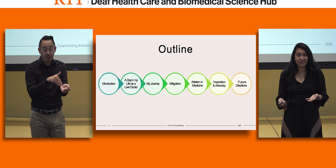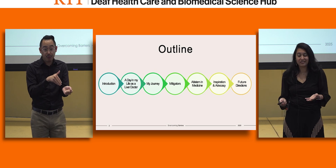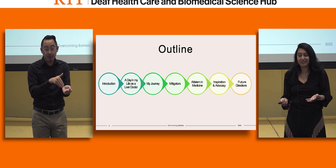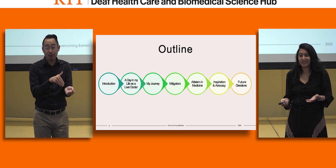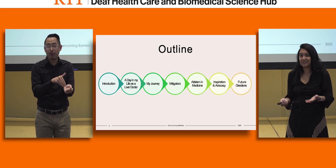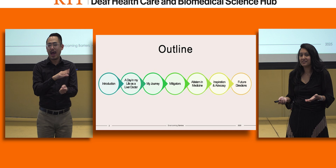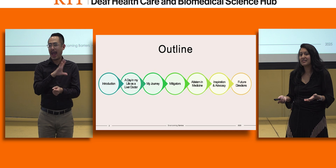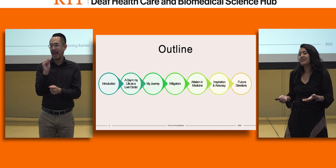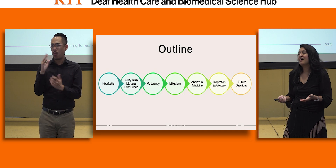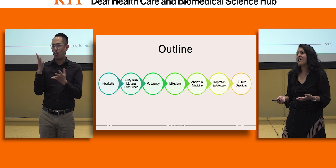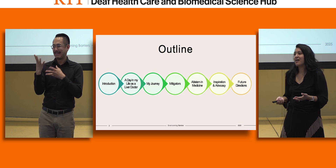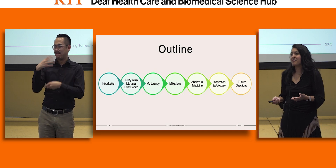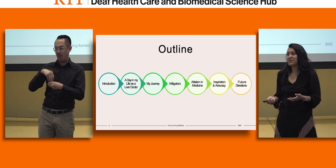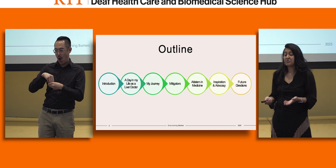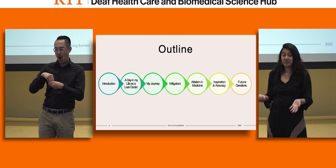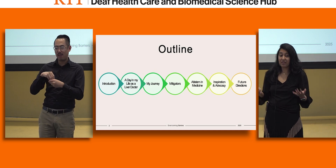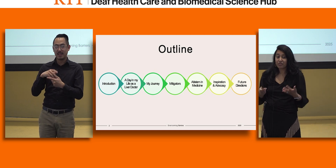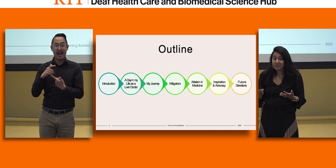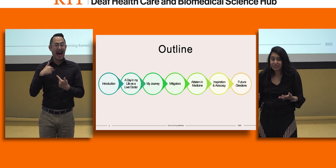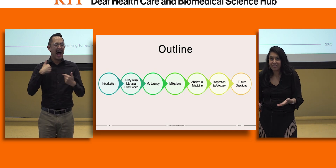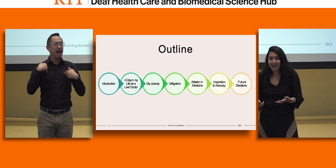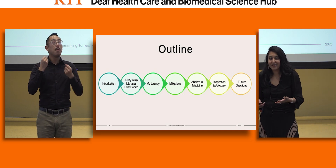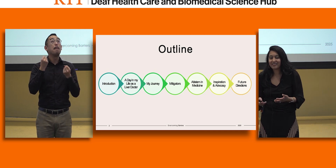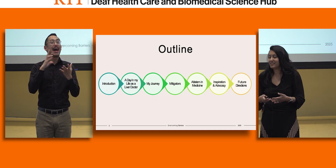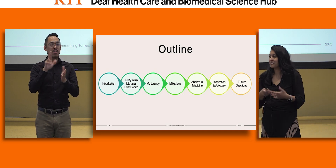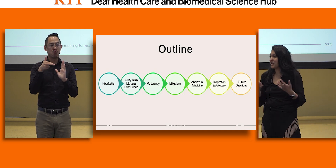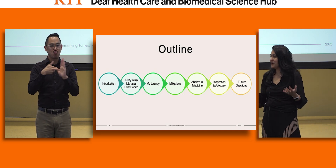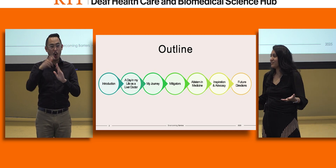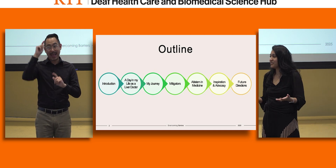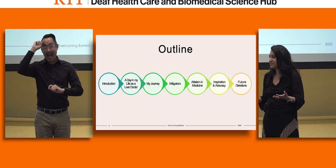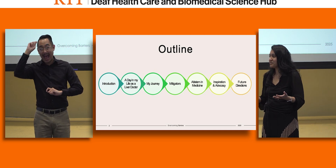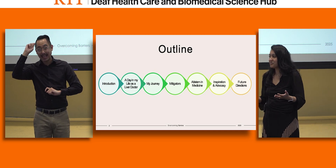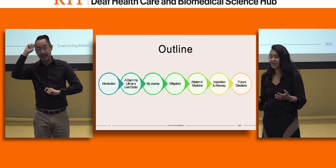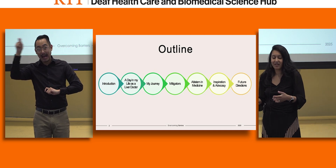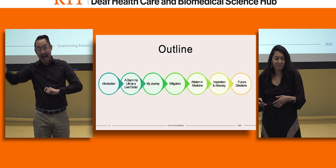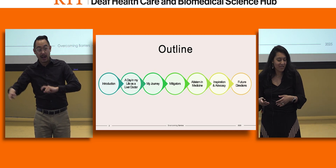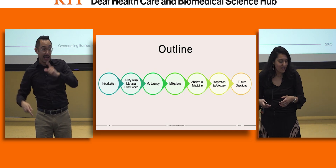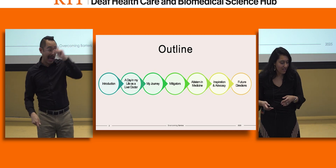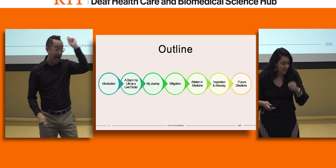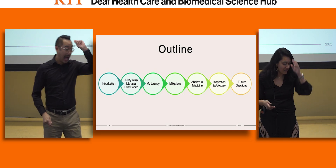and what that entails. I wear several different hats, like many of us do.